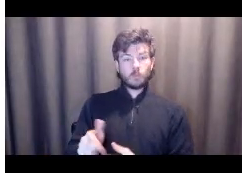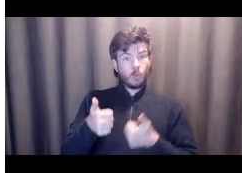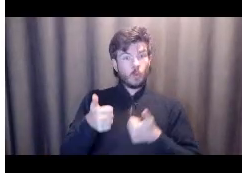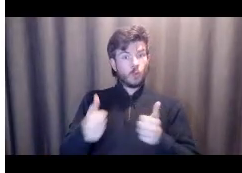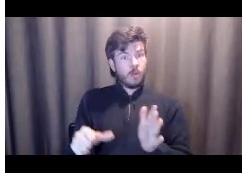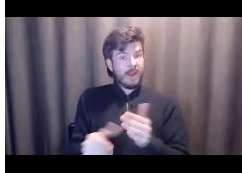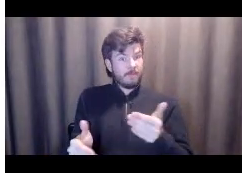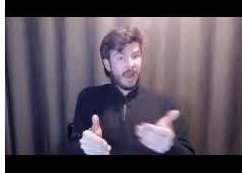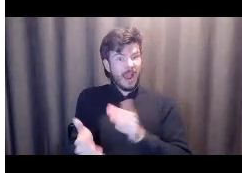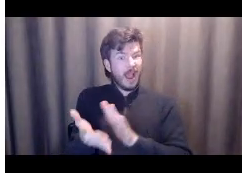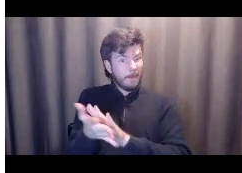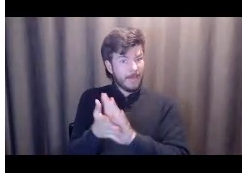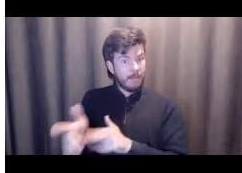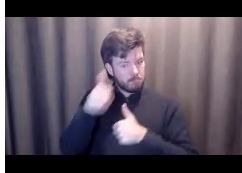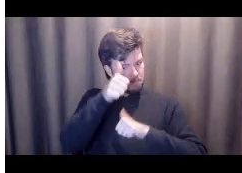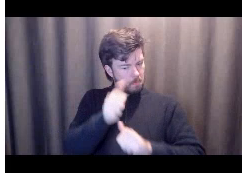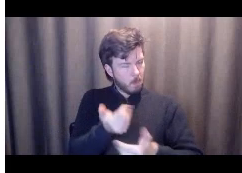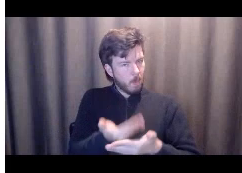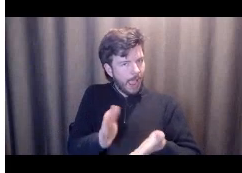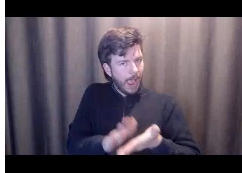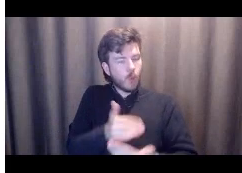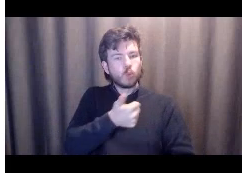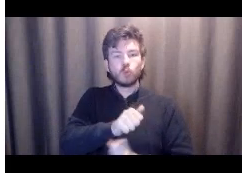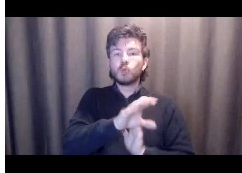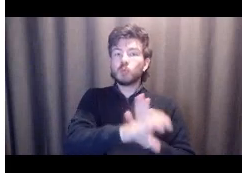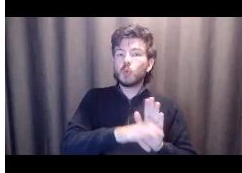claims in the portal or the app.